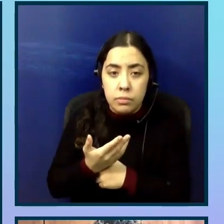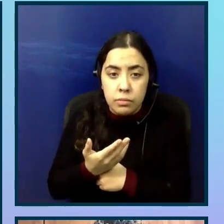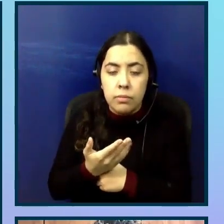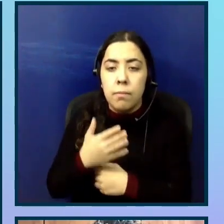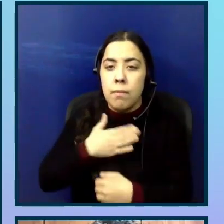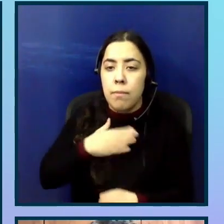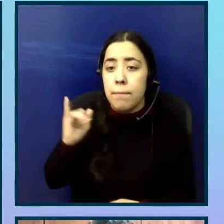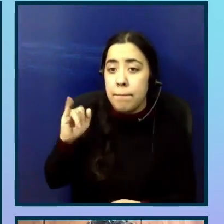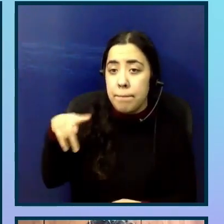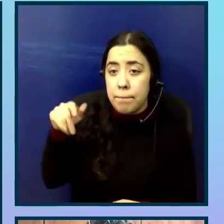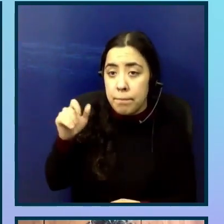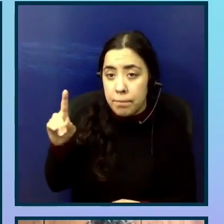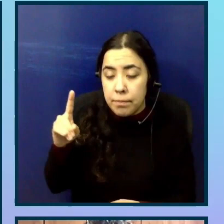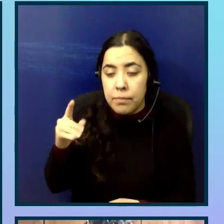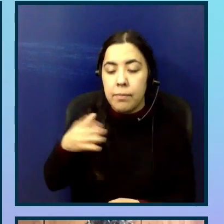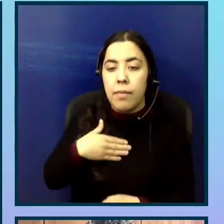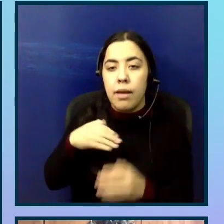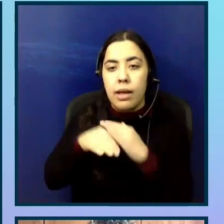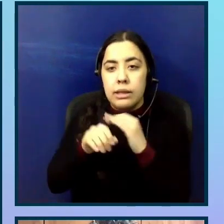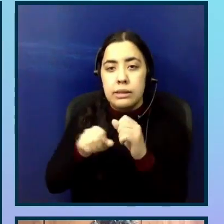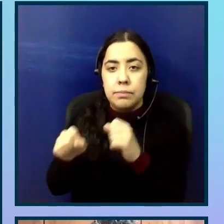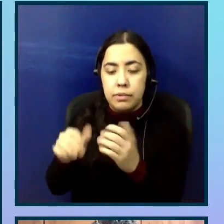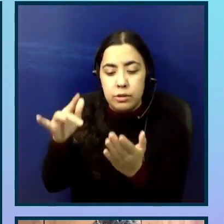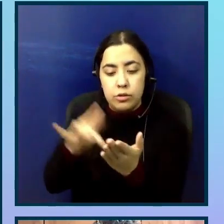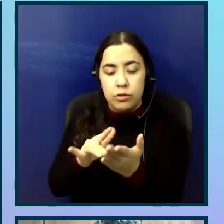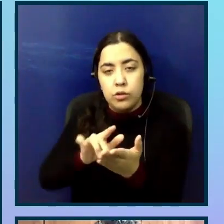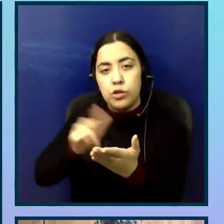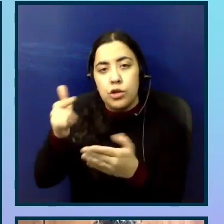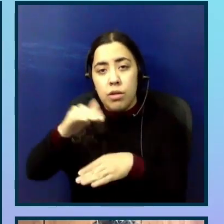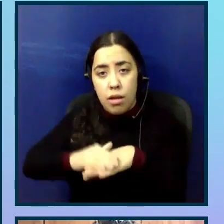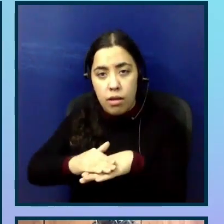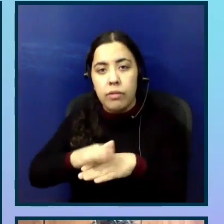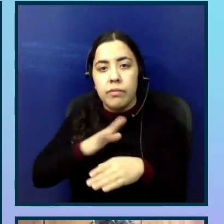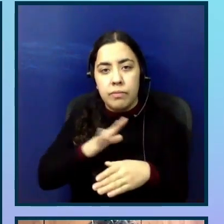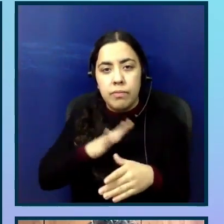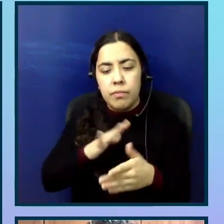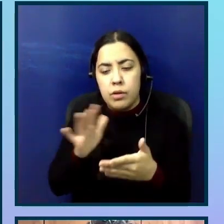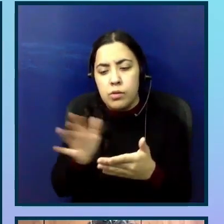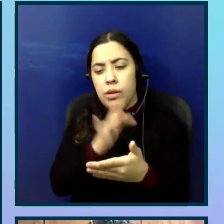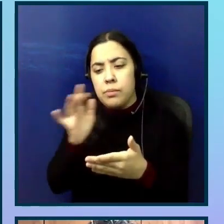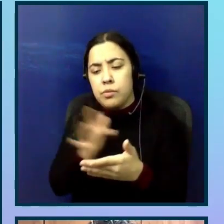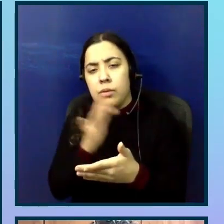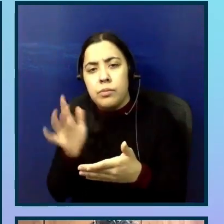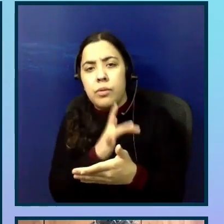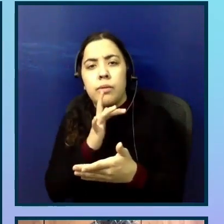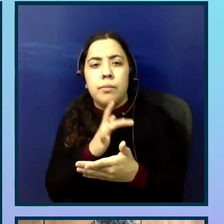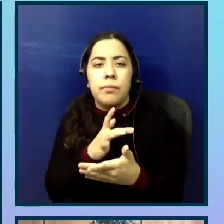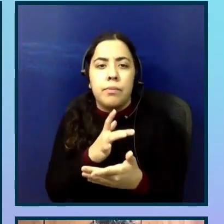I turn on accessibility and I start swiping with it and letting it go across the same way.